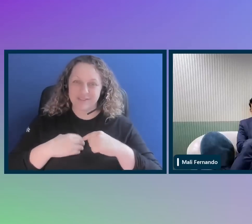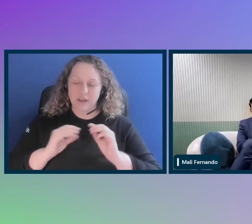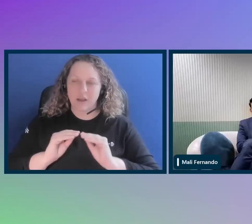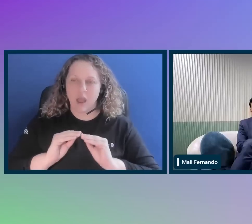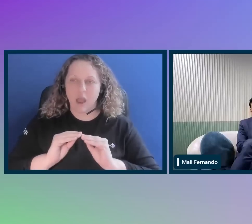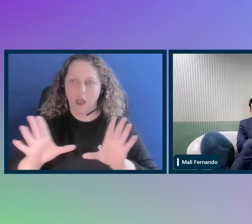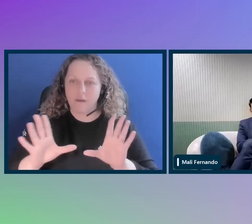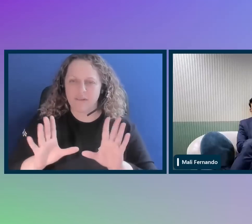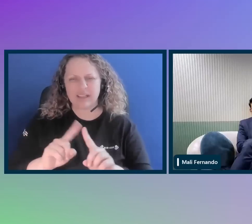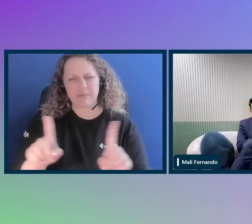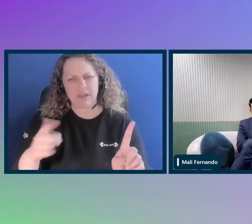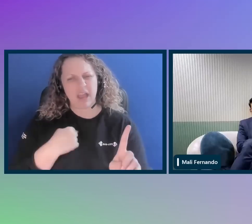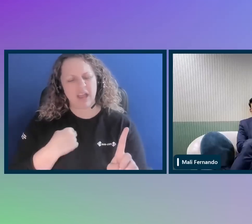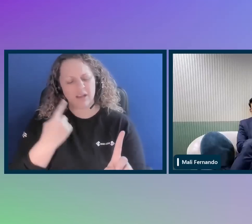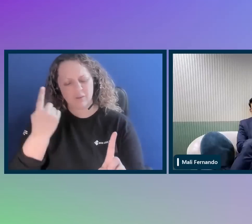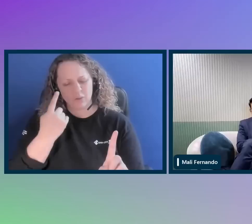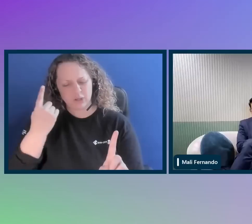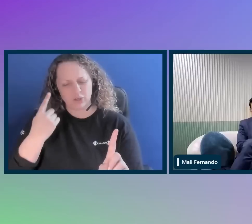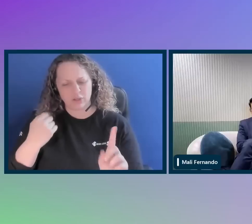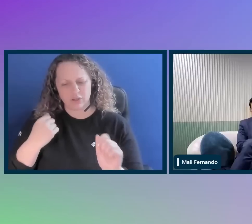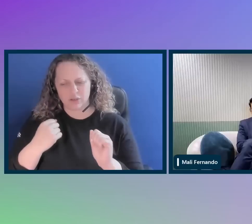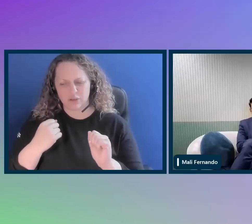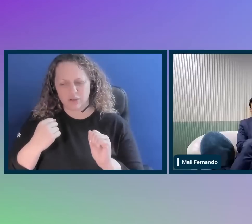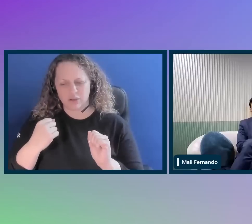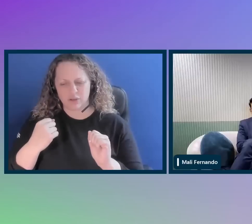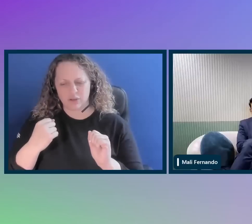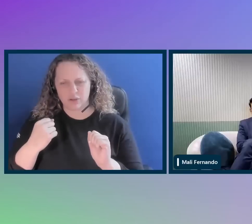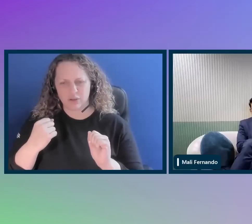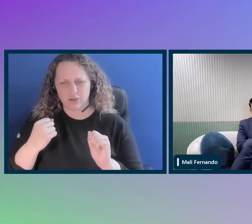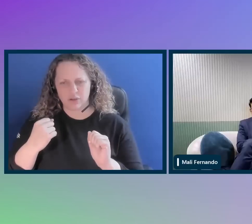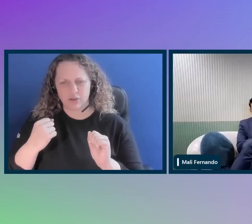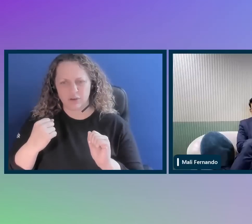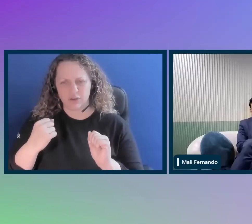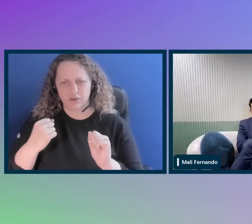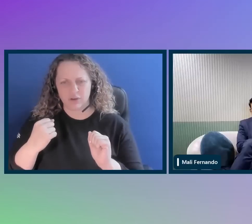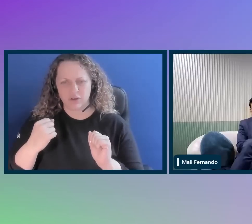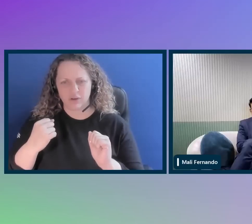But I'm wondering, we see regulations across the world